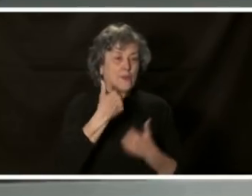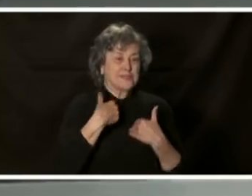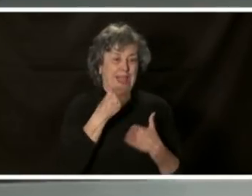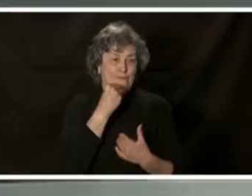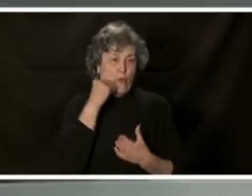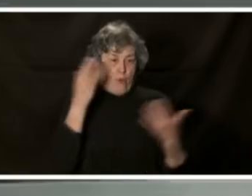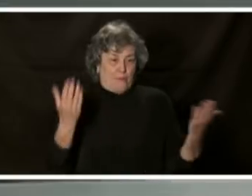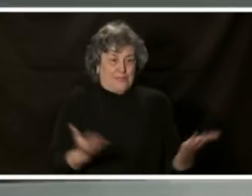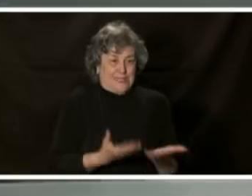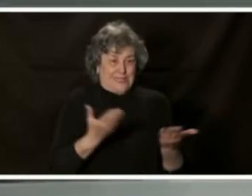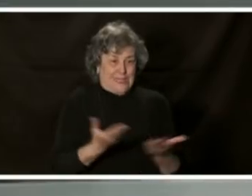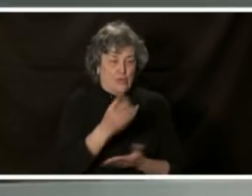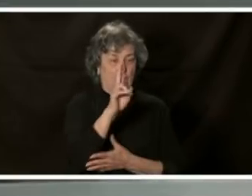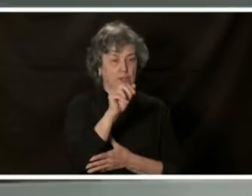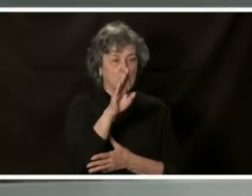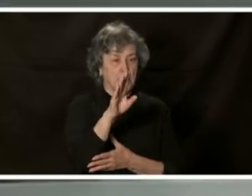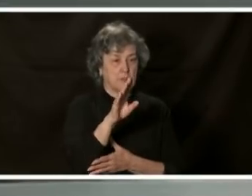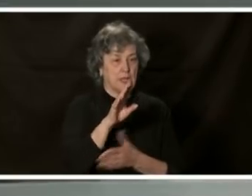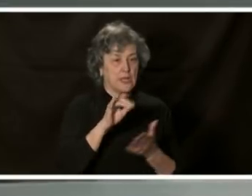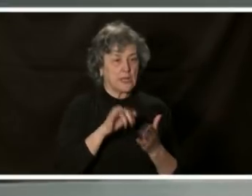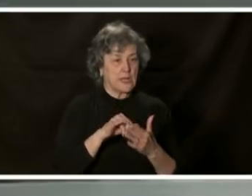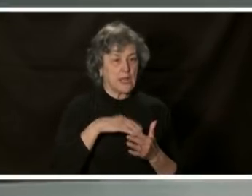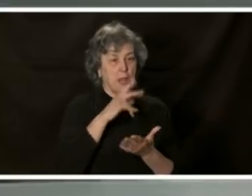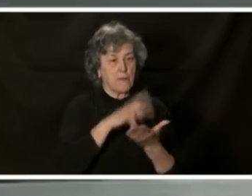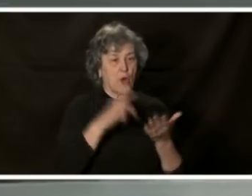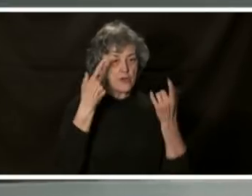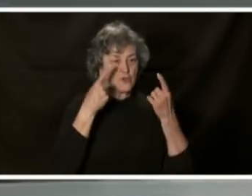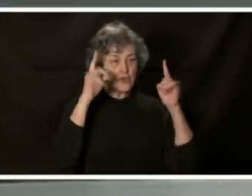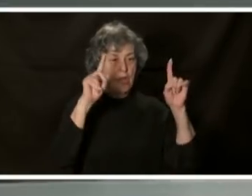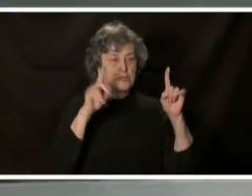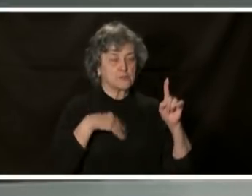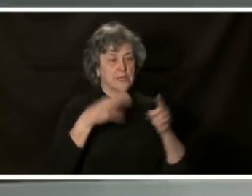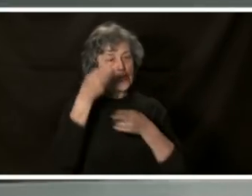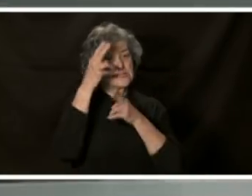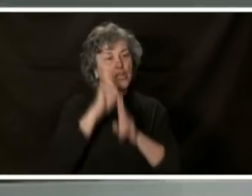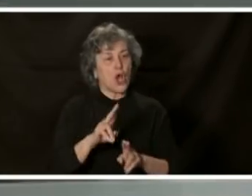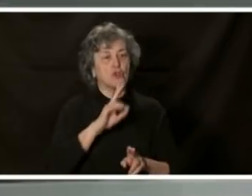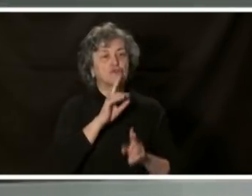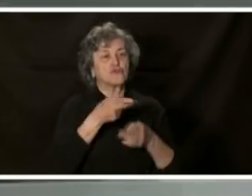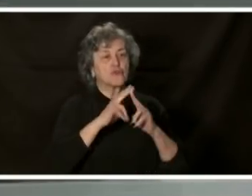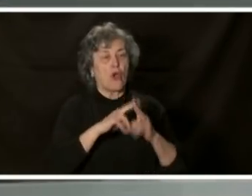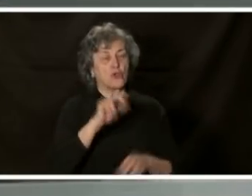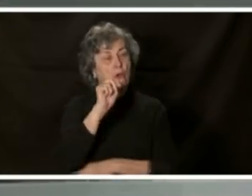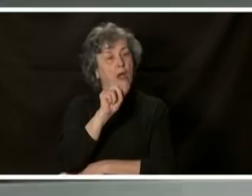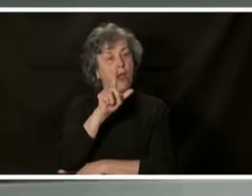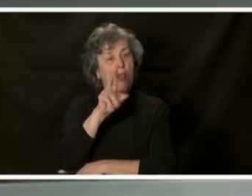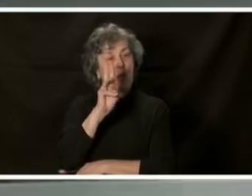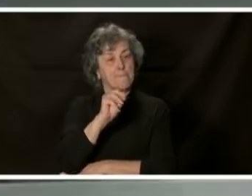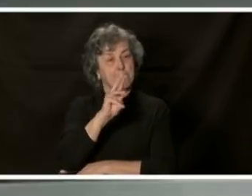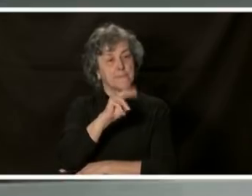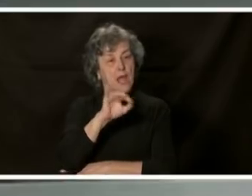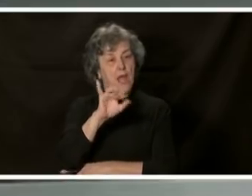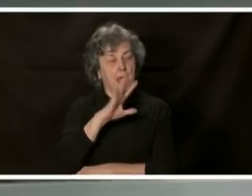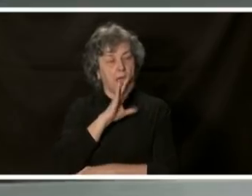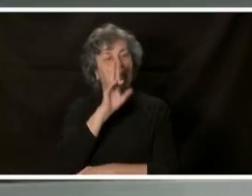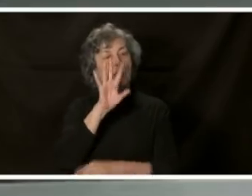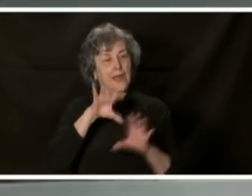THE NATIONAL ALUMNI SOCIETY IS PROUD OF YOUR ACCOMPLISHMENTS AND HONORED TO CALL YOU ALUMNI. CONGRATULATIONS TO THE CLASS OF 2020.